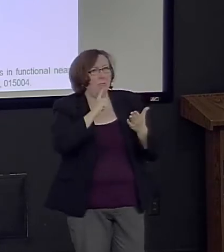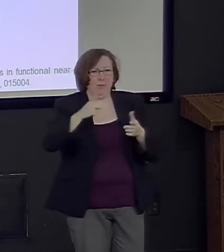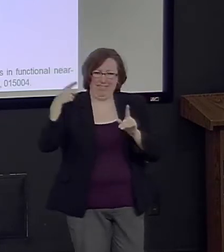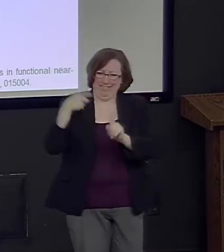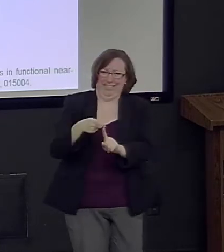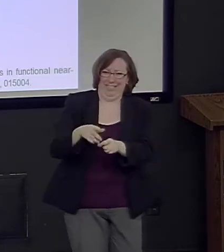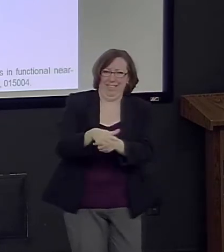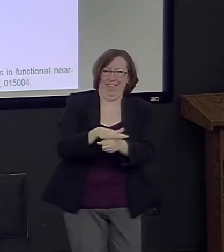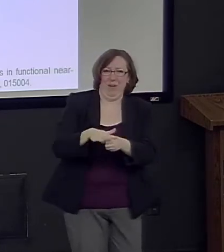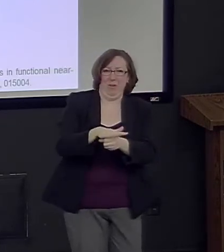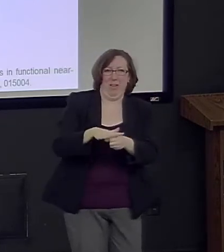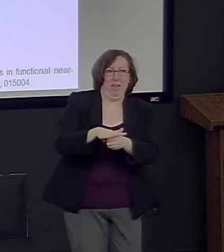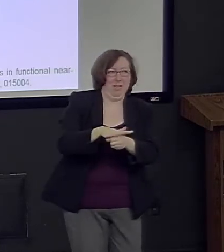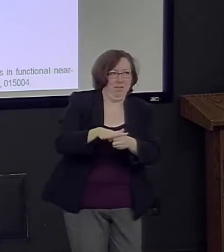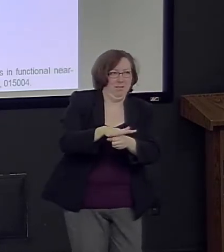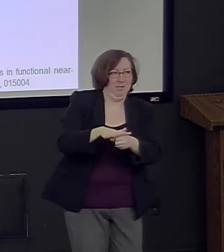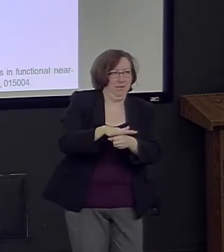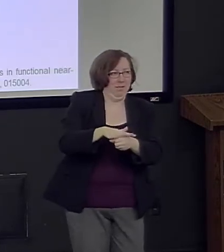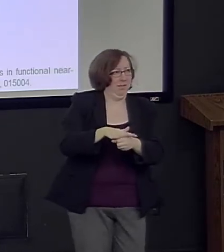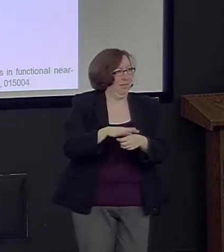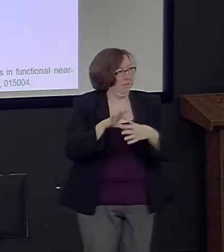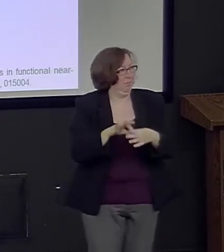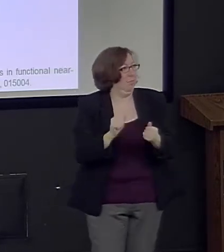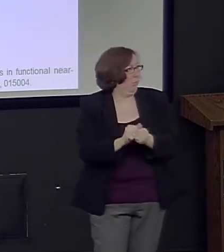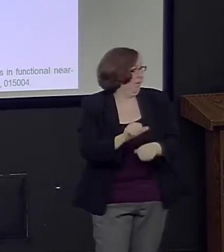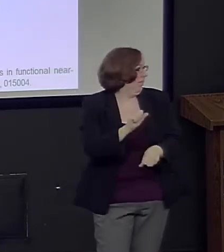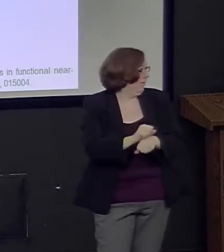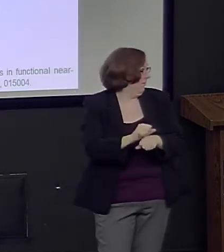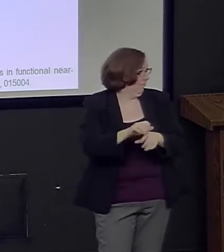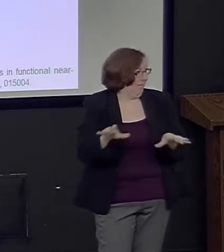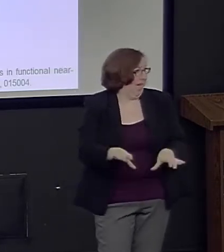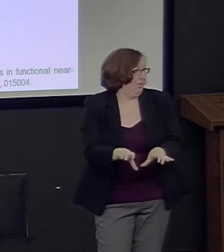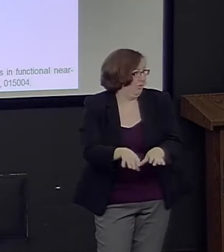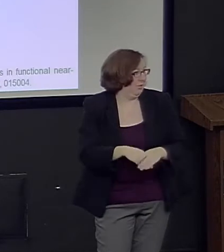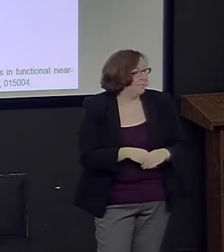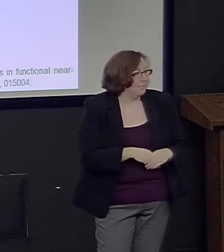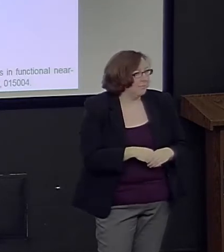associated with finger-thumb tapping. So although both signals in the same area